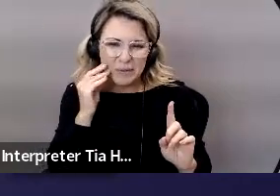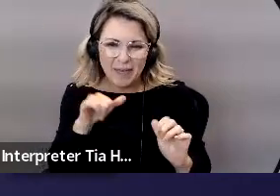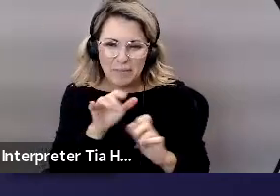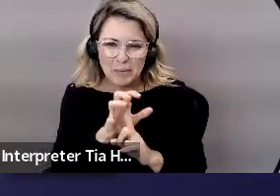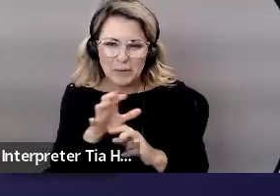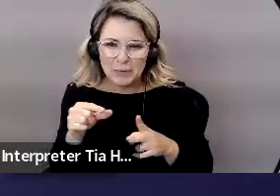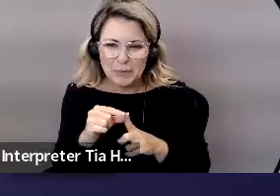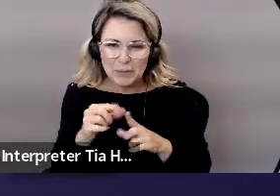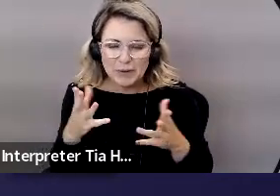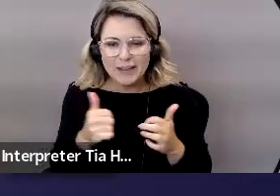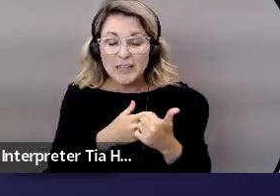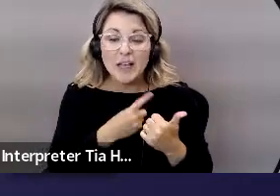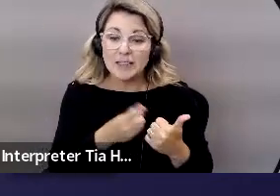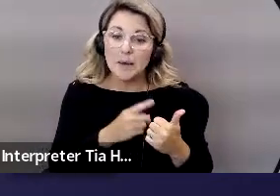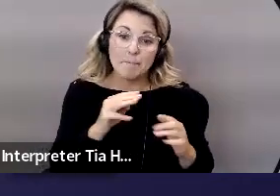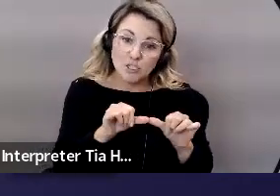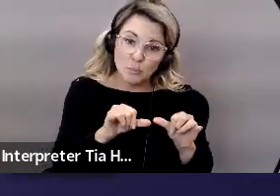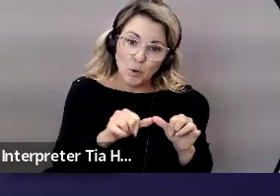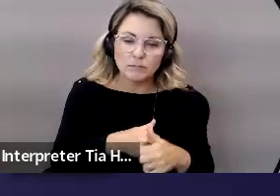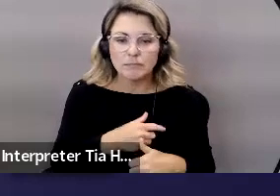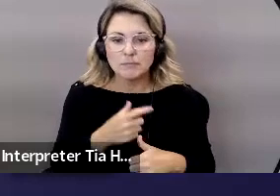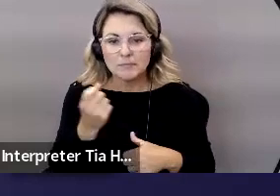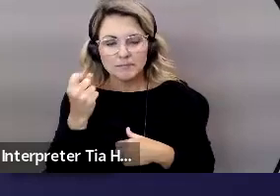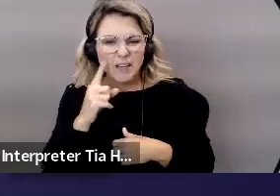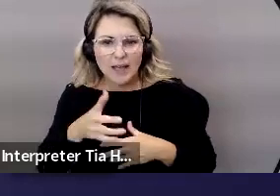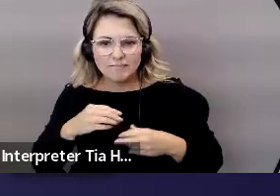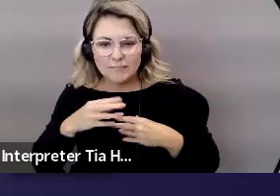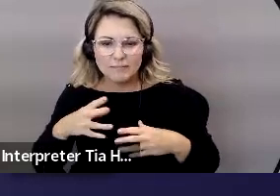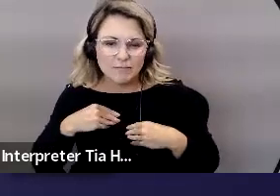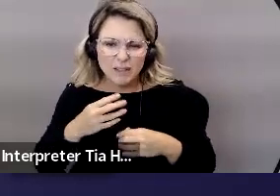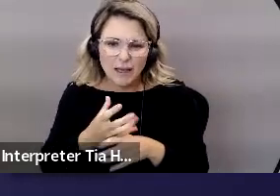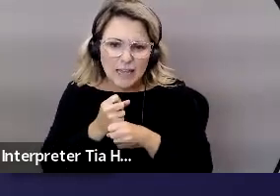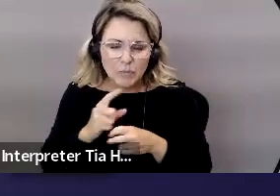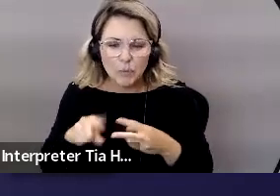it's attainable, right? It's timely. So, we want to maybe look at monthly goals. And then, at the